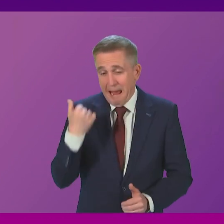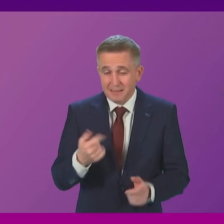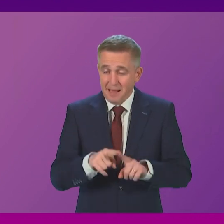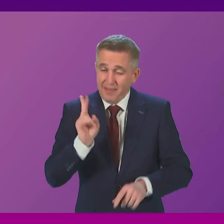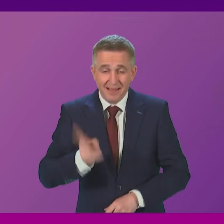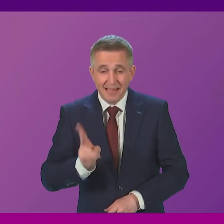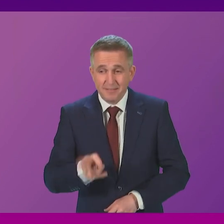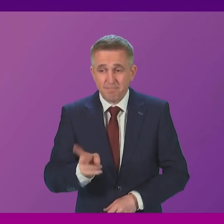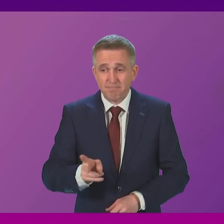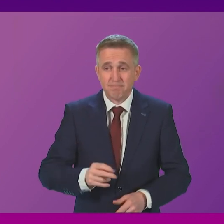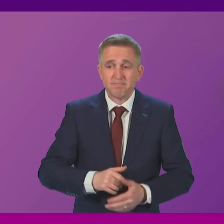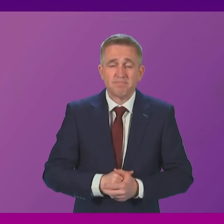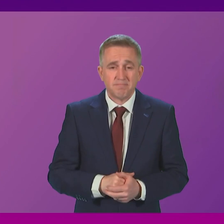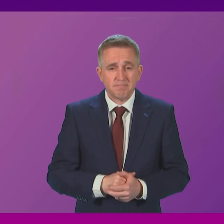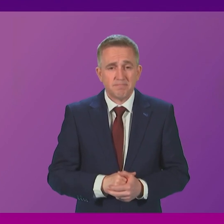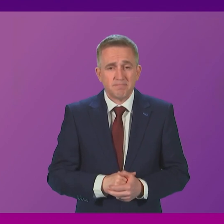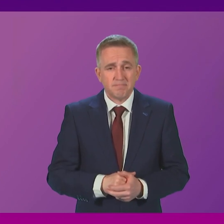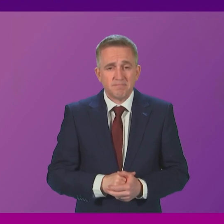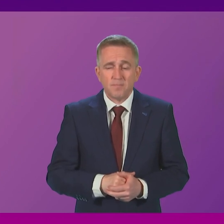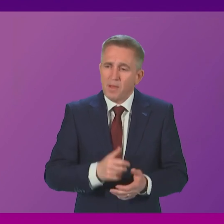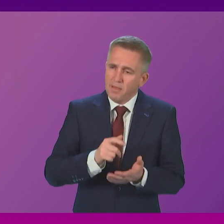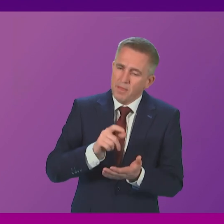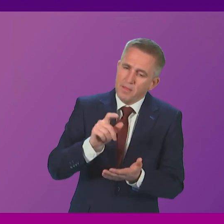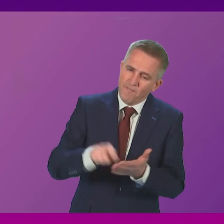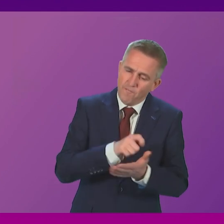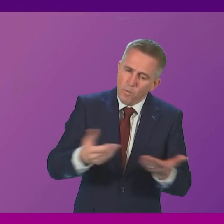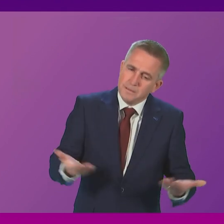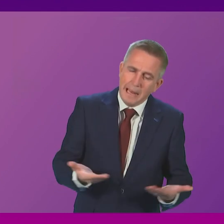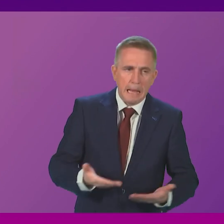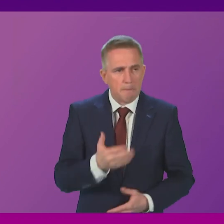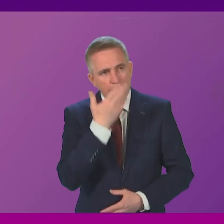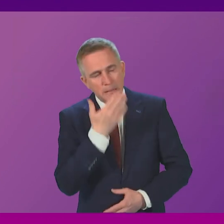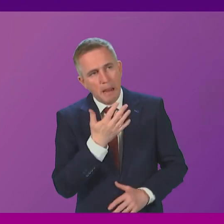Although the vote might have seemed like a formality, the fact that a few of my colleagues